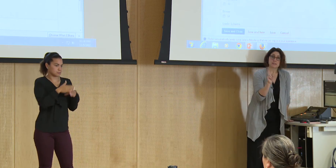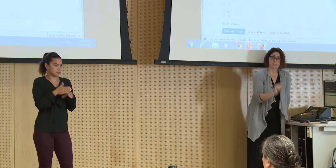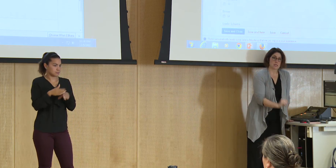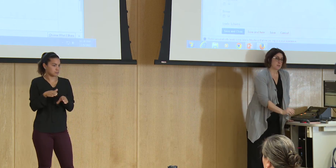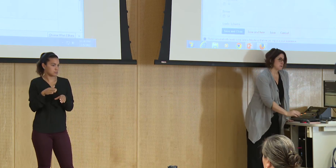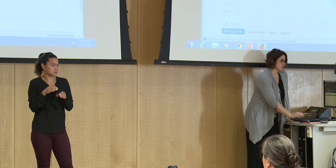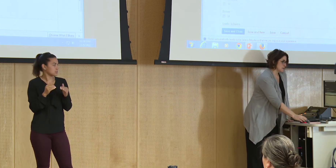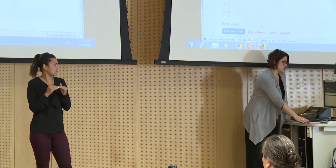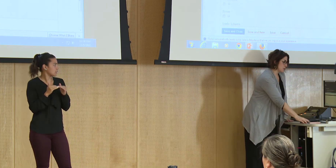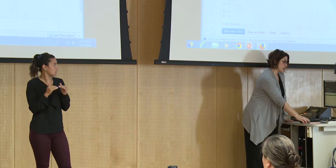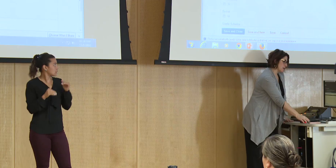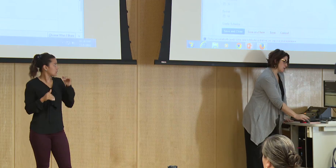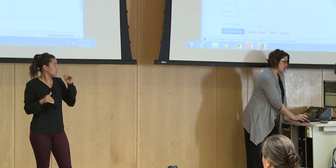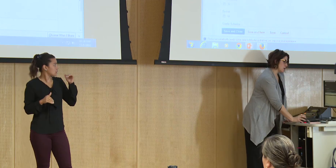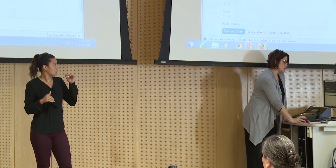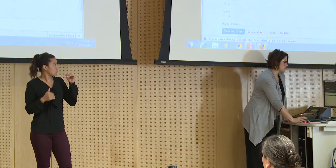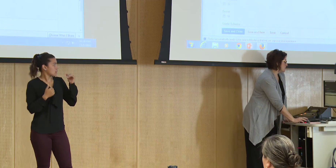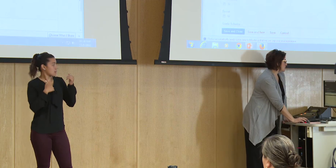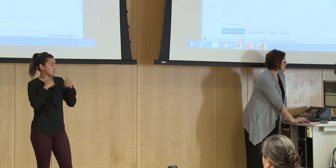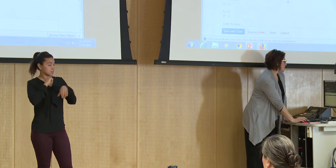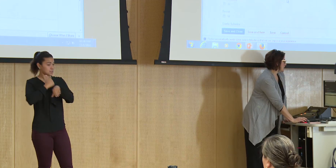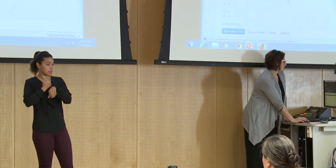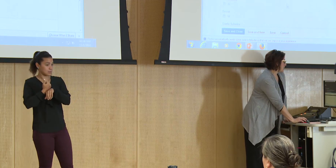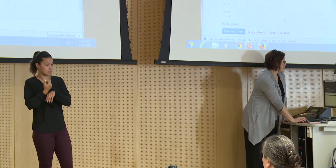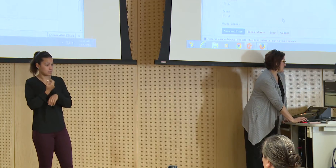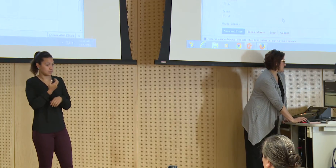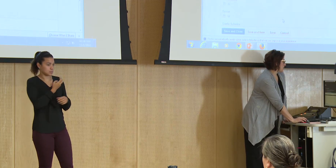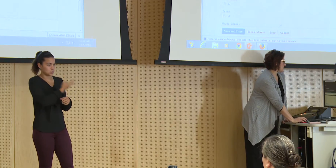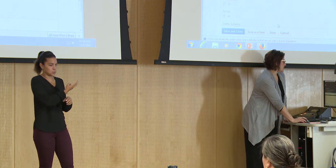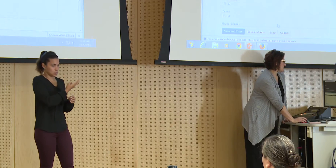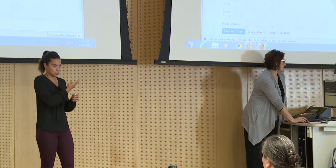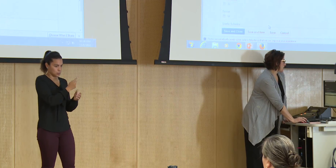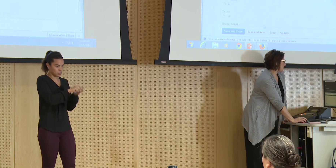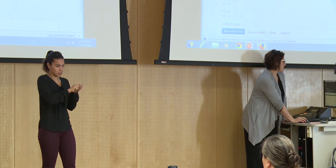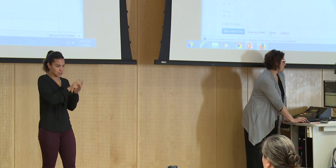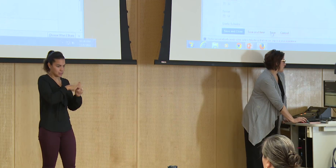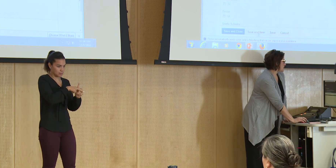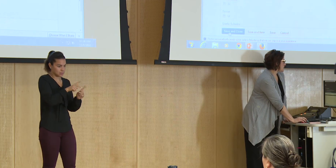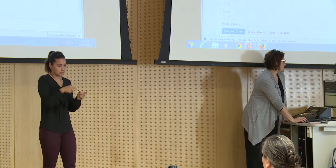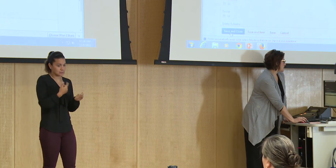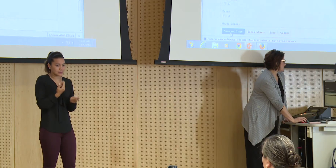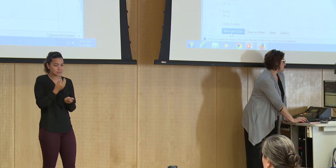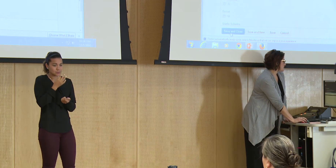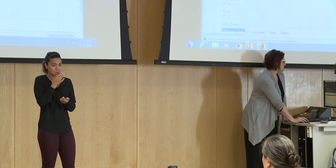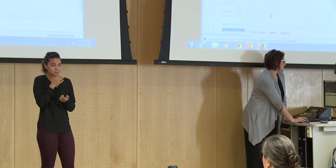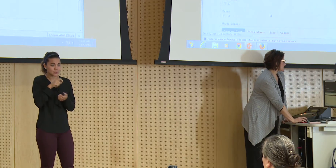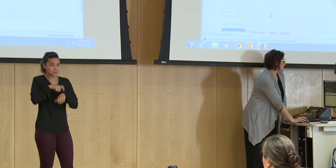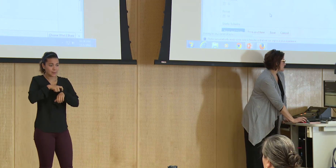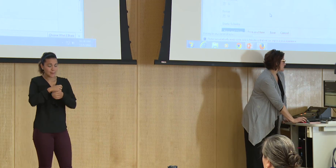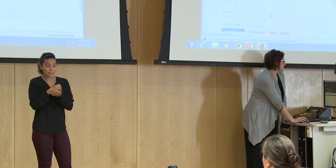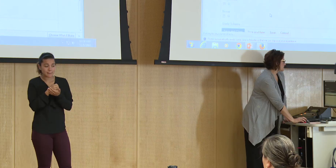Because we're close to our time, I want to do